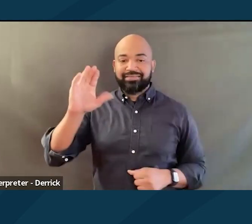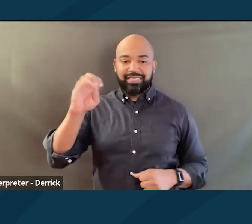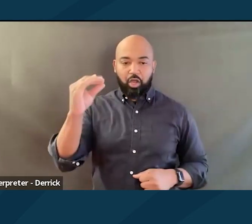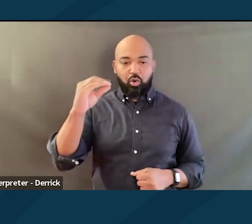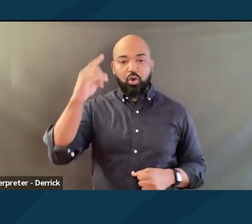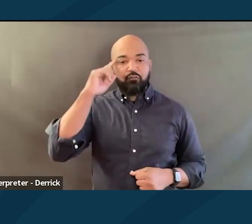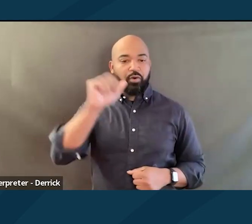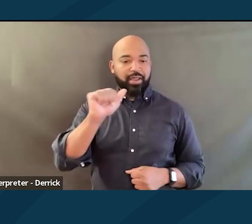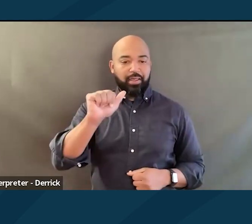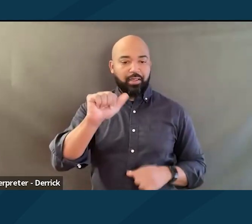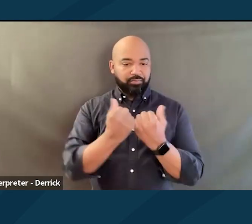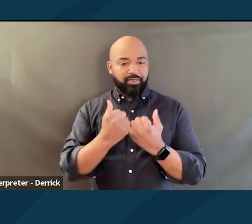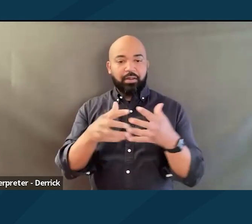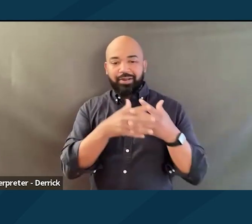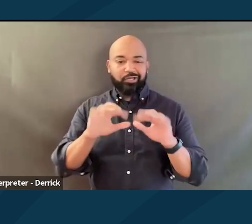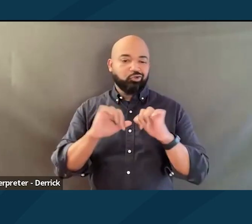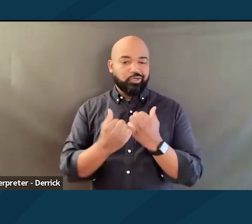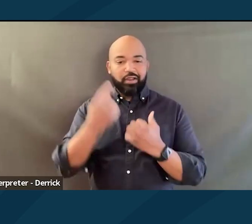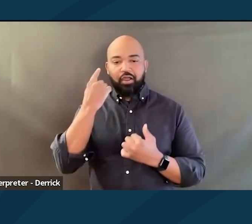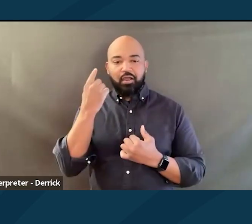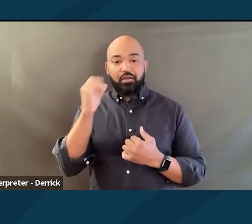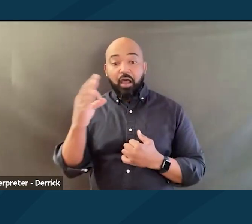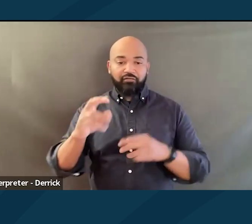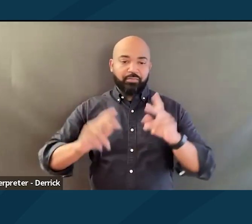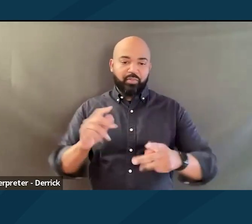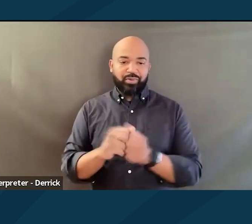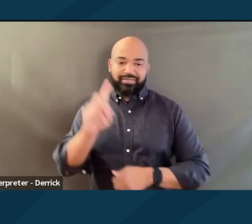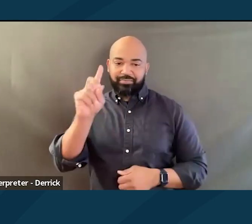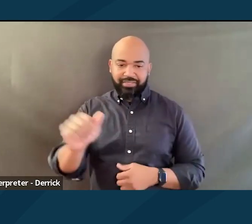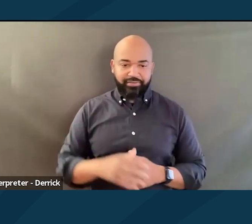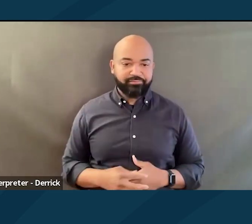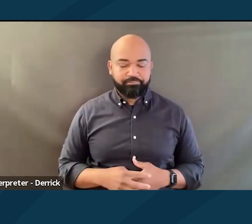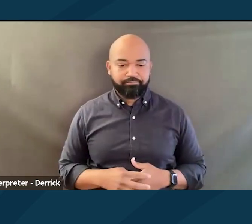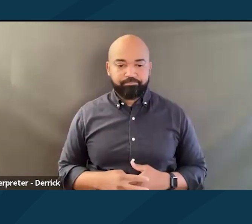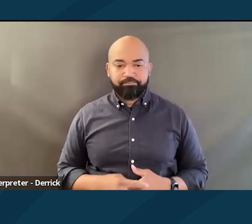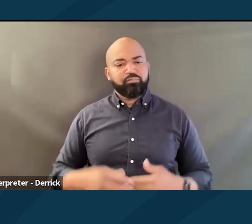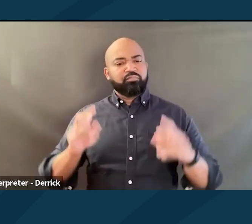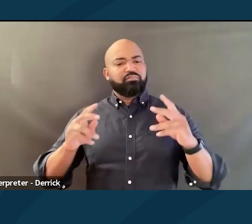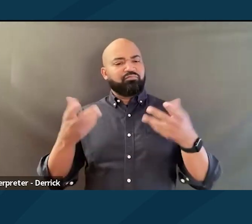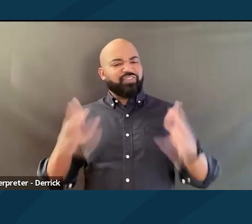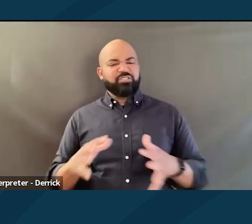So much has already been said about the importance of 504 and community integration and why we must